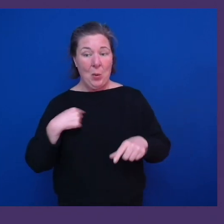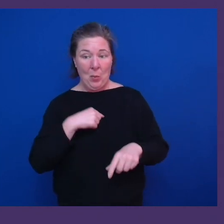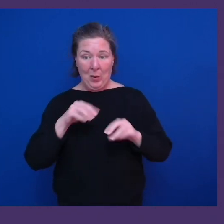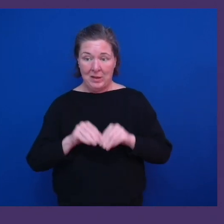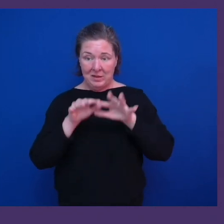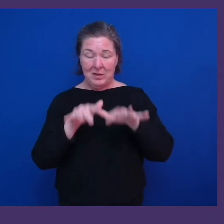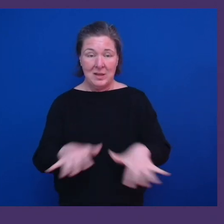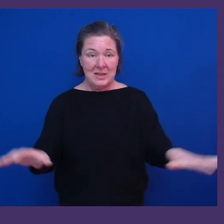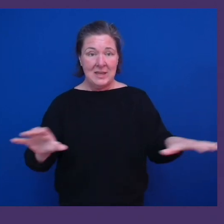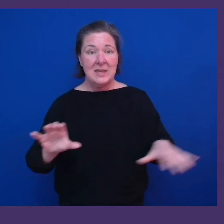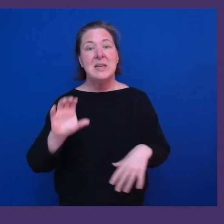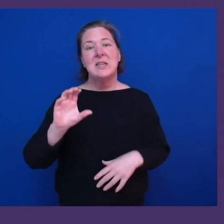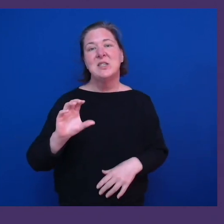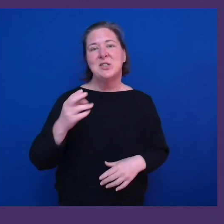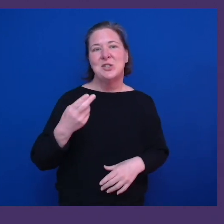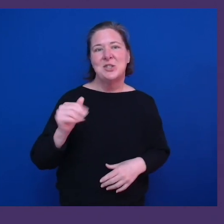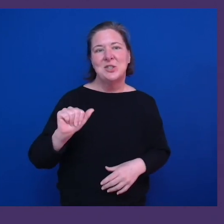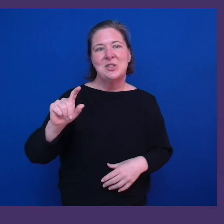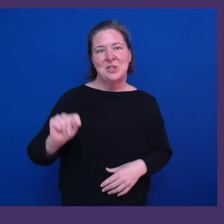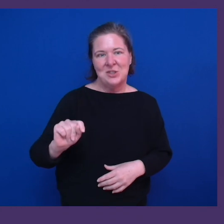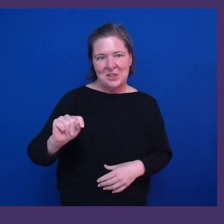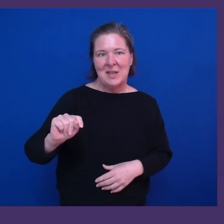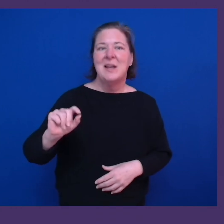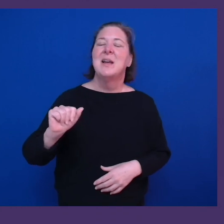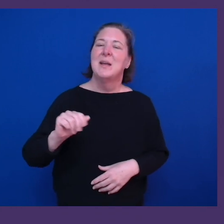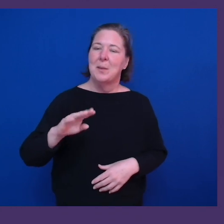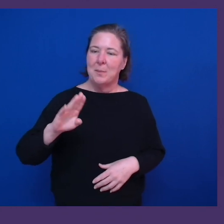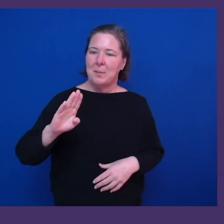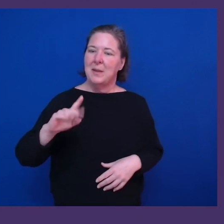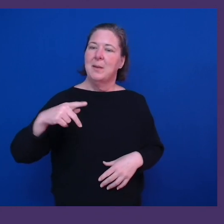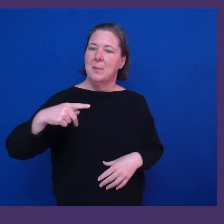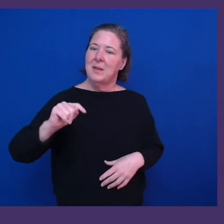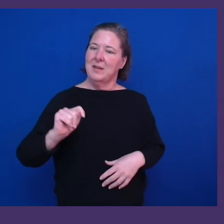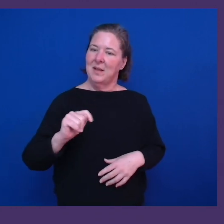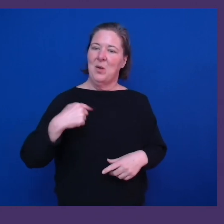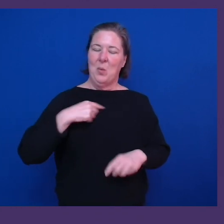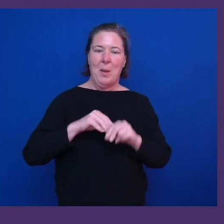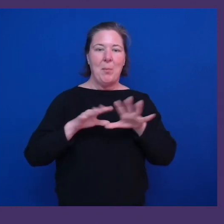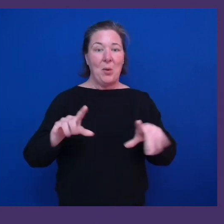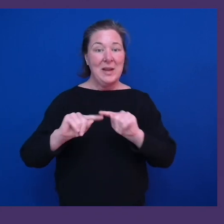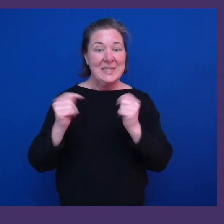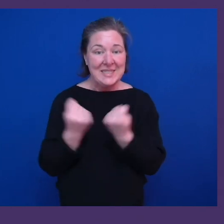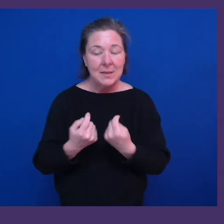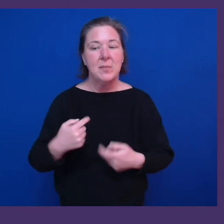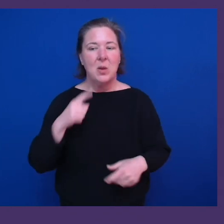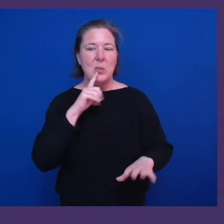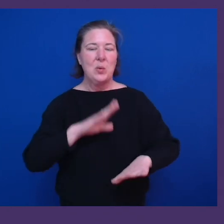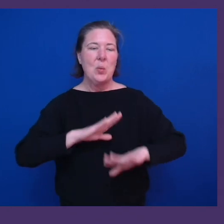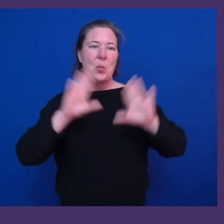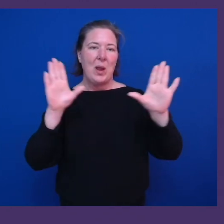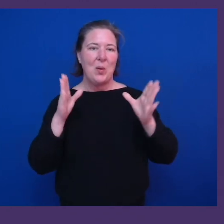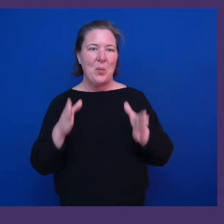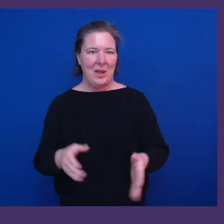on Copilot Studio, we deployed it to Teams, which was a great way to make it accessible to all of our employees.